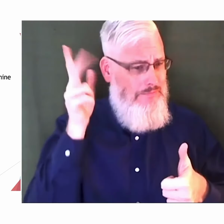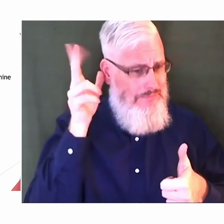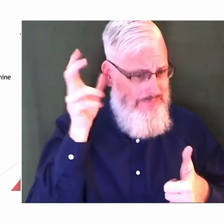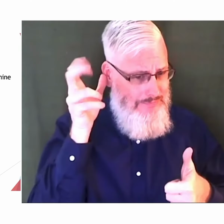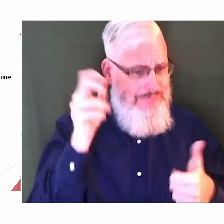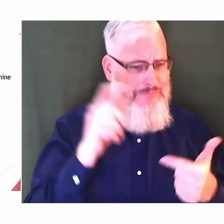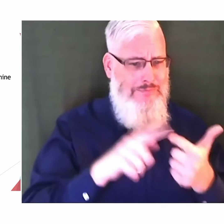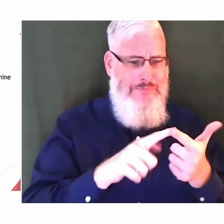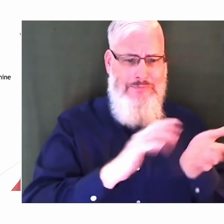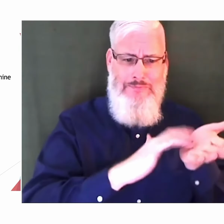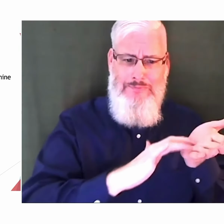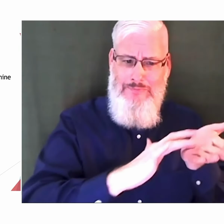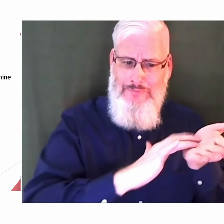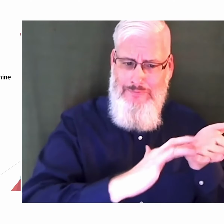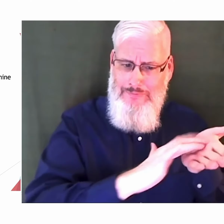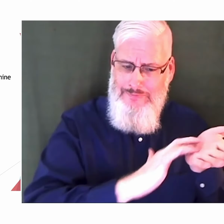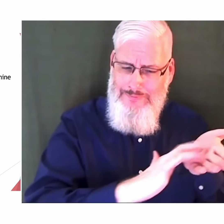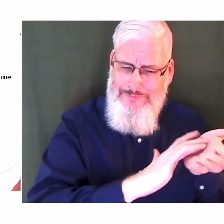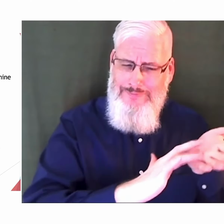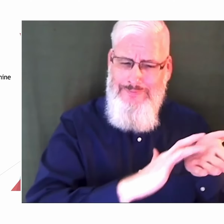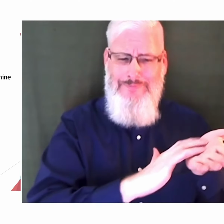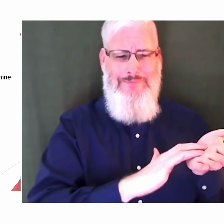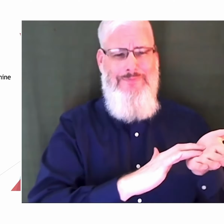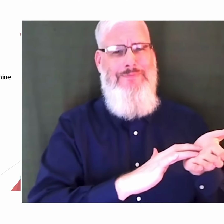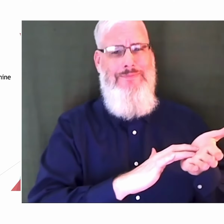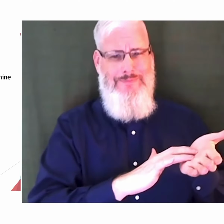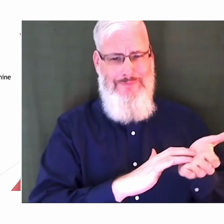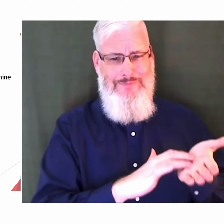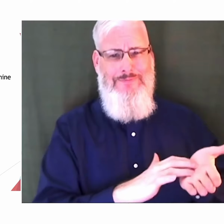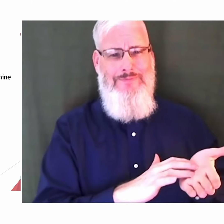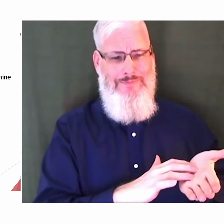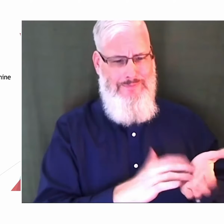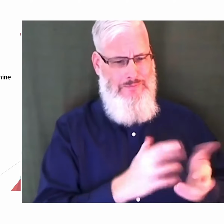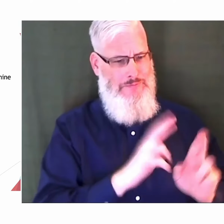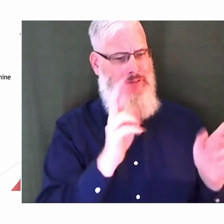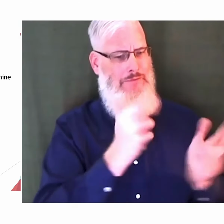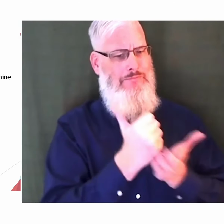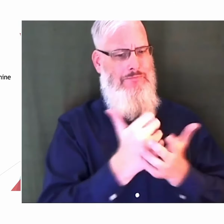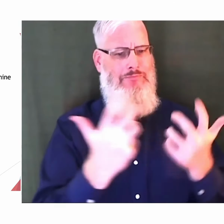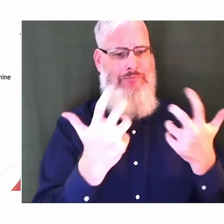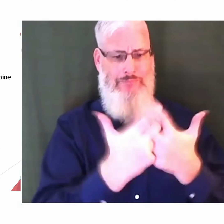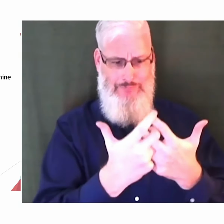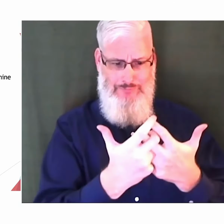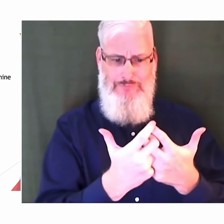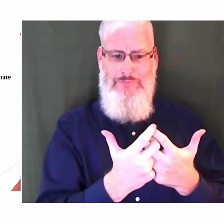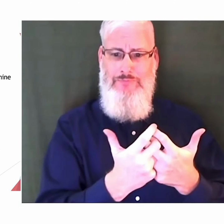and tactile devices on Election Day. It is a best practice to offer the use of the machine